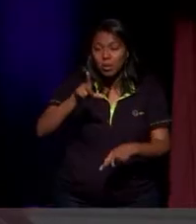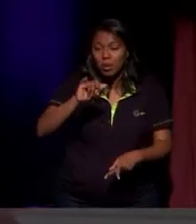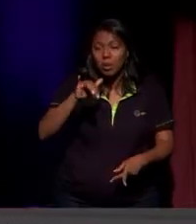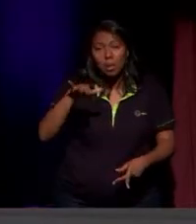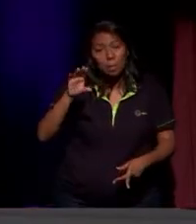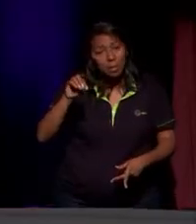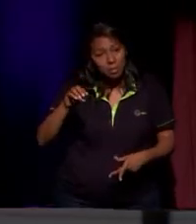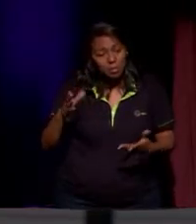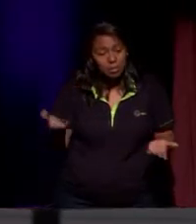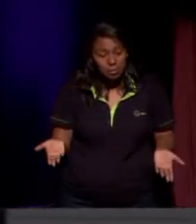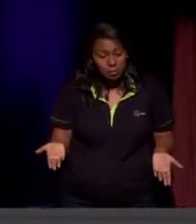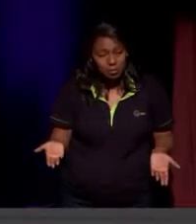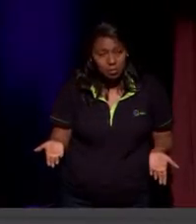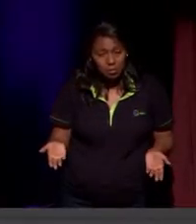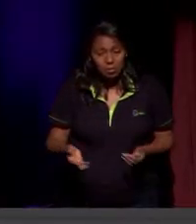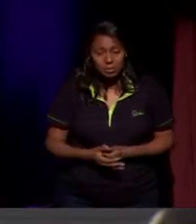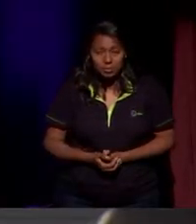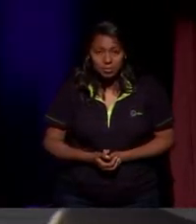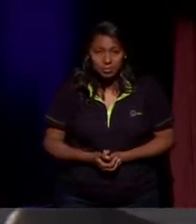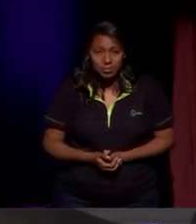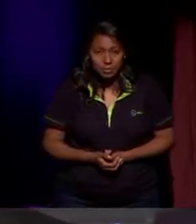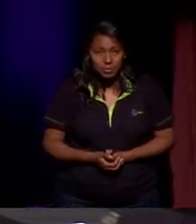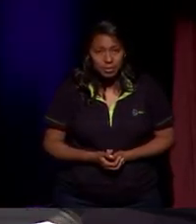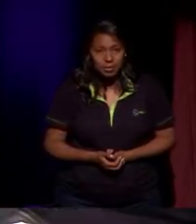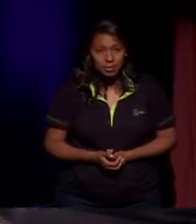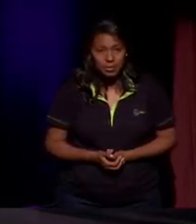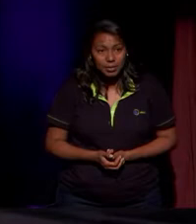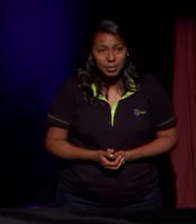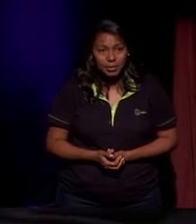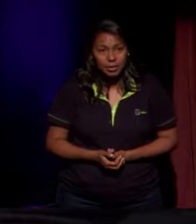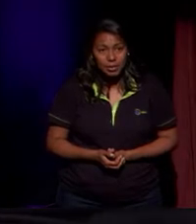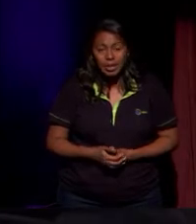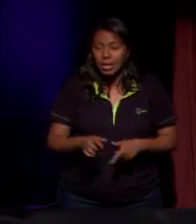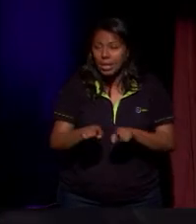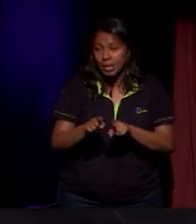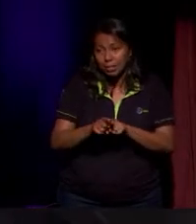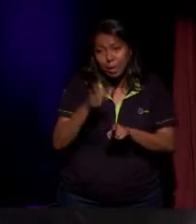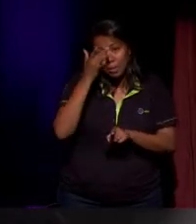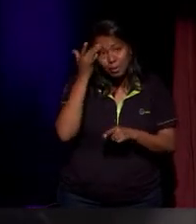Of course, they end up involving the refugees,